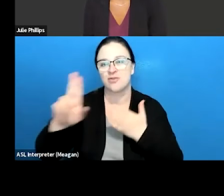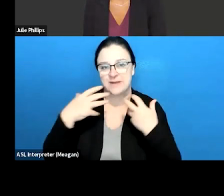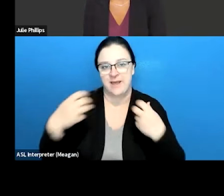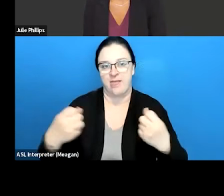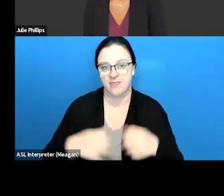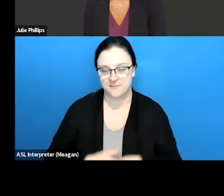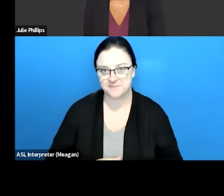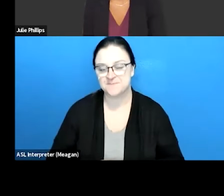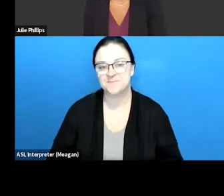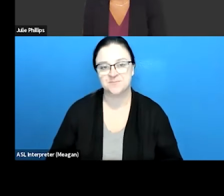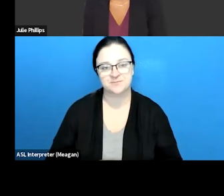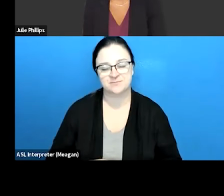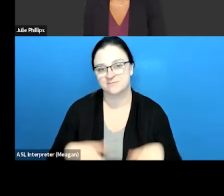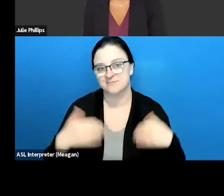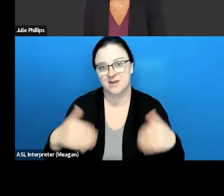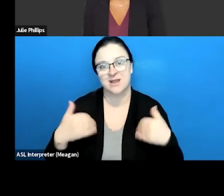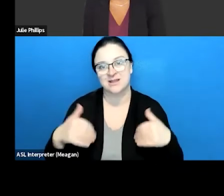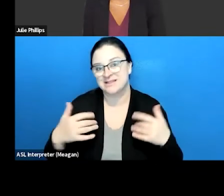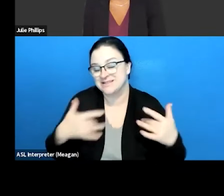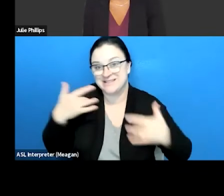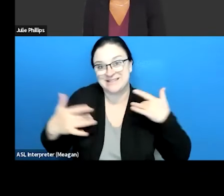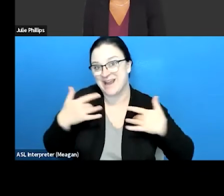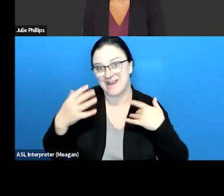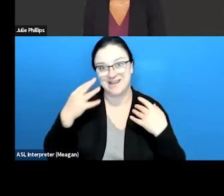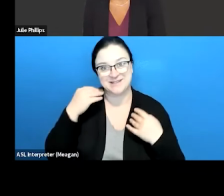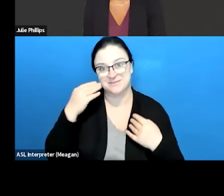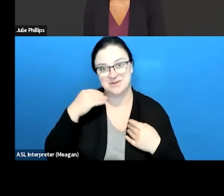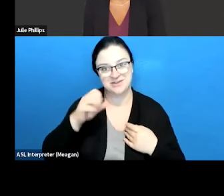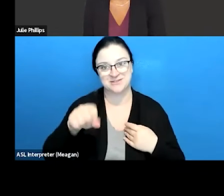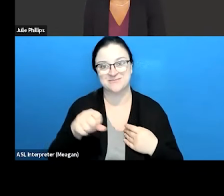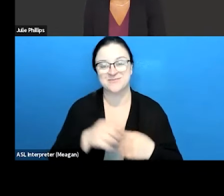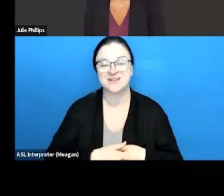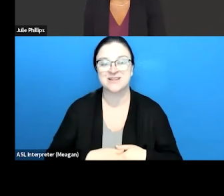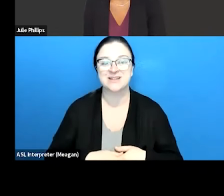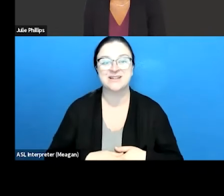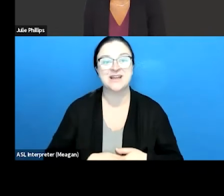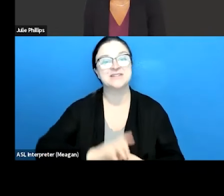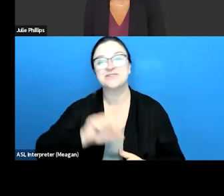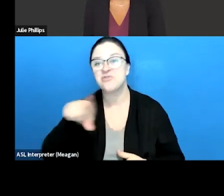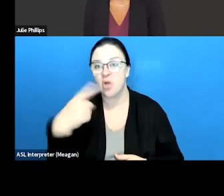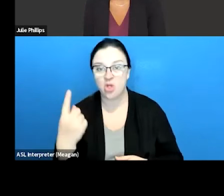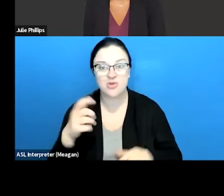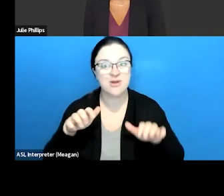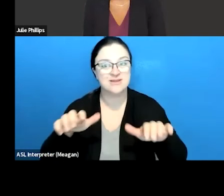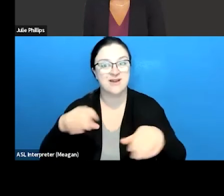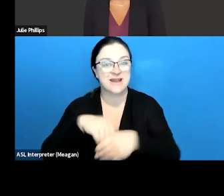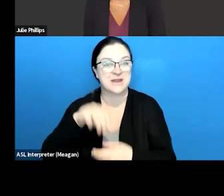This has been such an exciting experience. And it is, it's the only one that's being done in Missouri at this point.